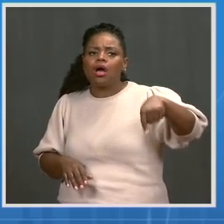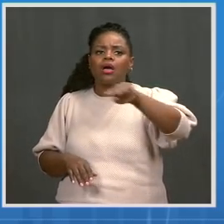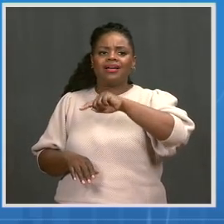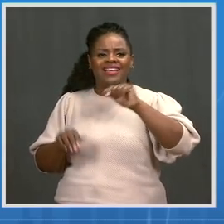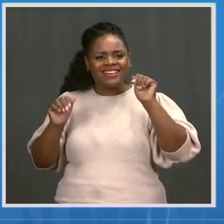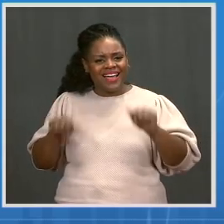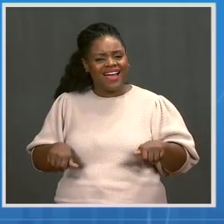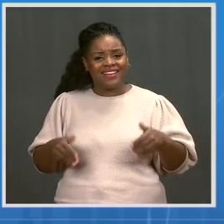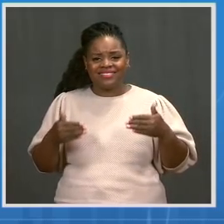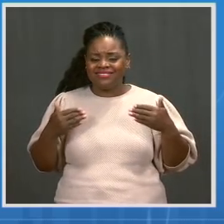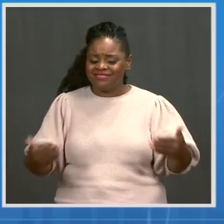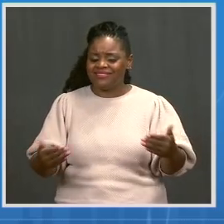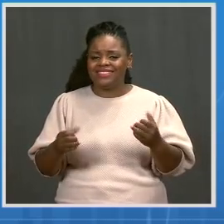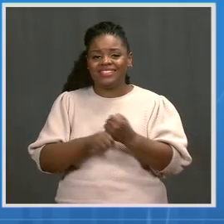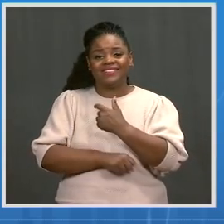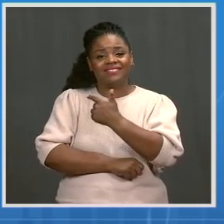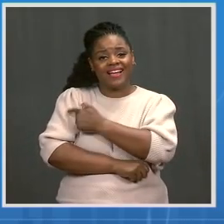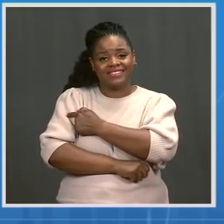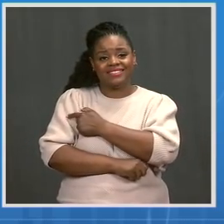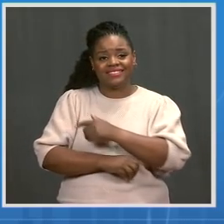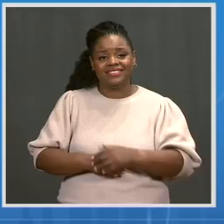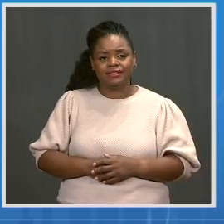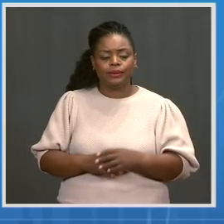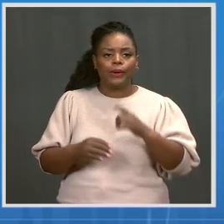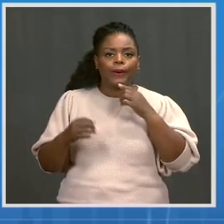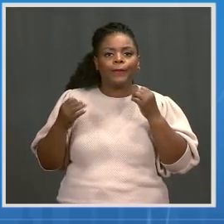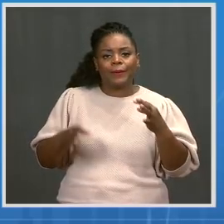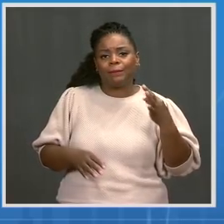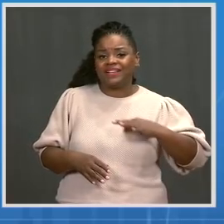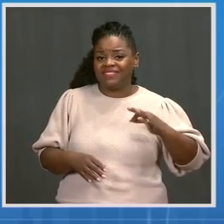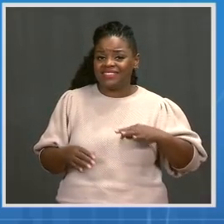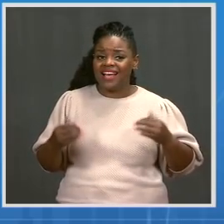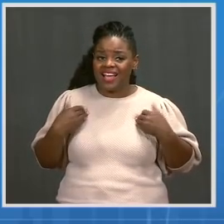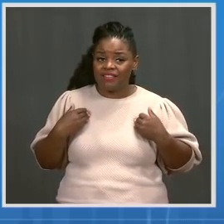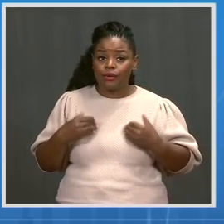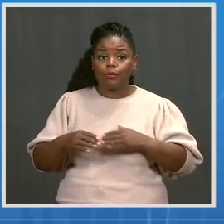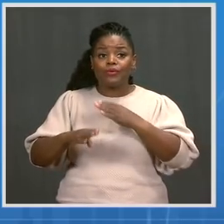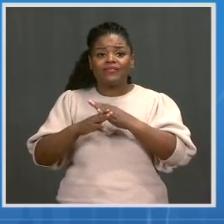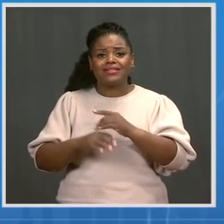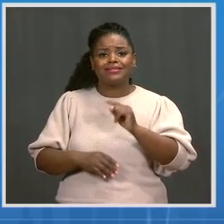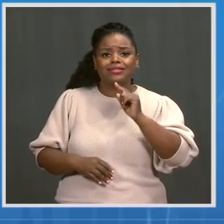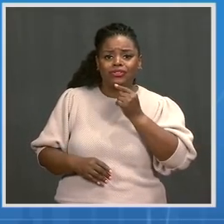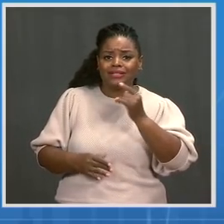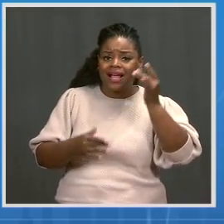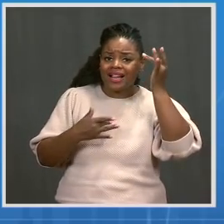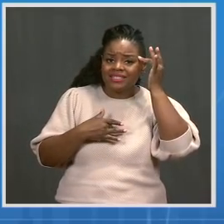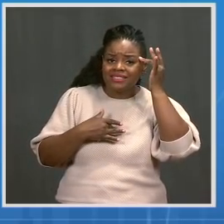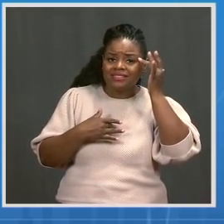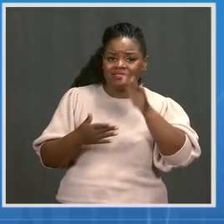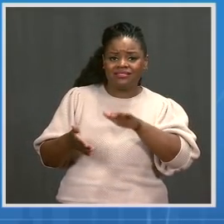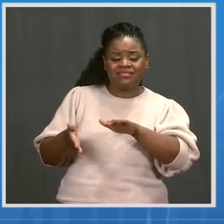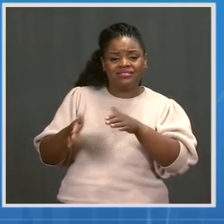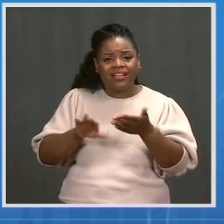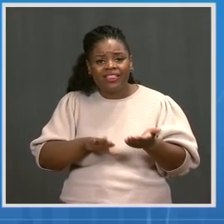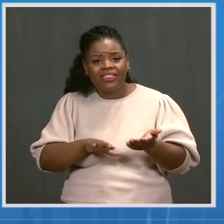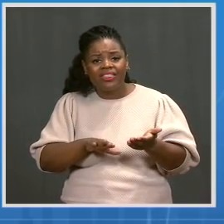There are many benefits of vaccination, including preventing serious illness -- illness and death, but also the kind of long-term effects